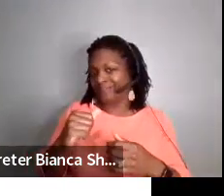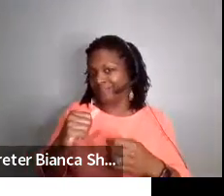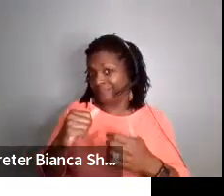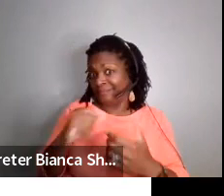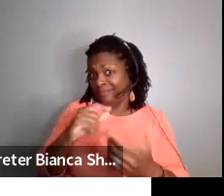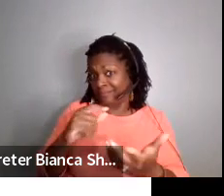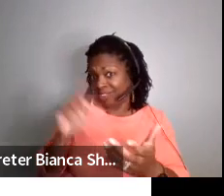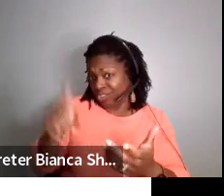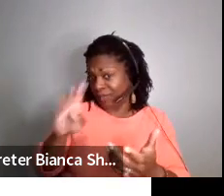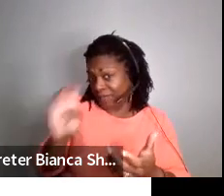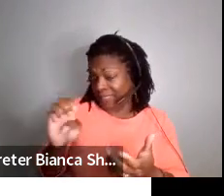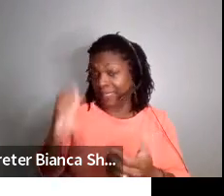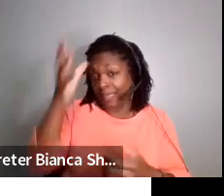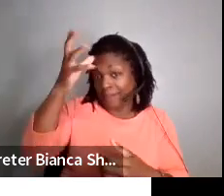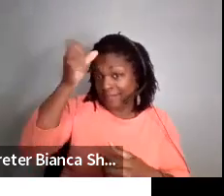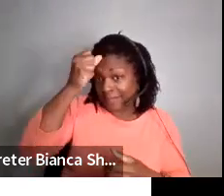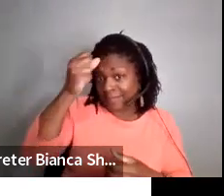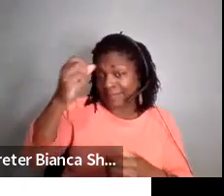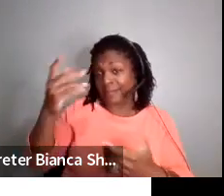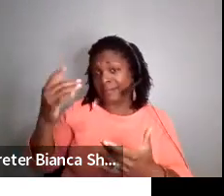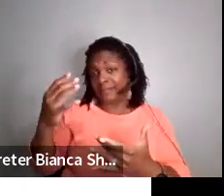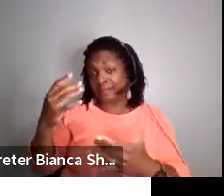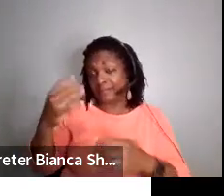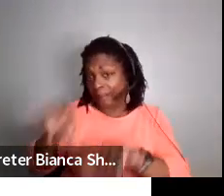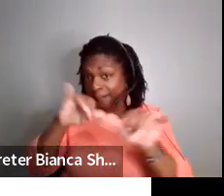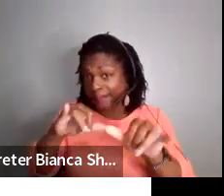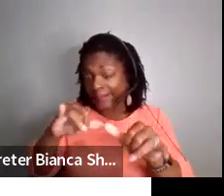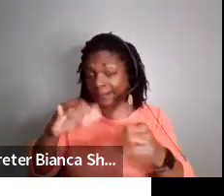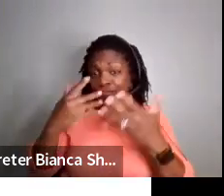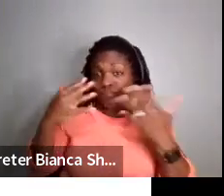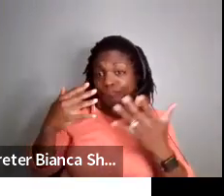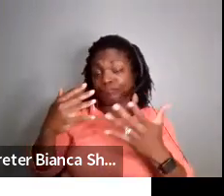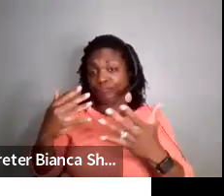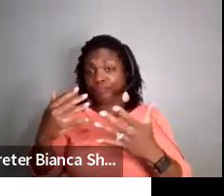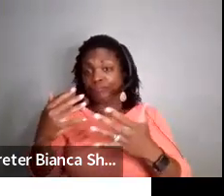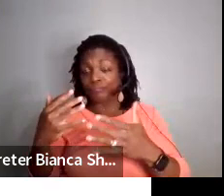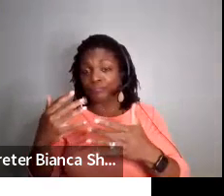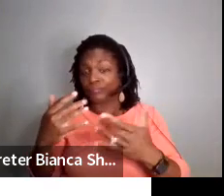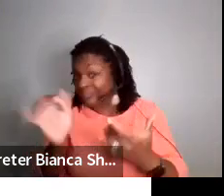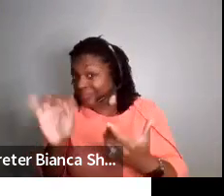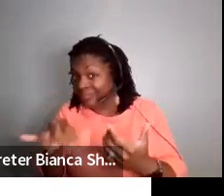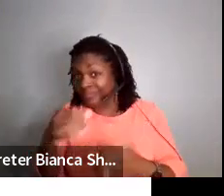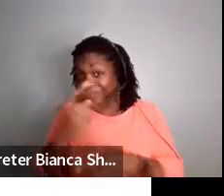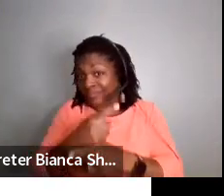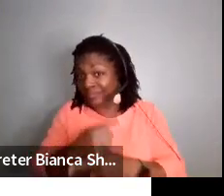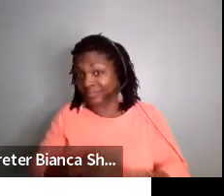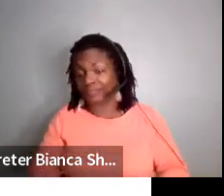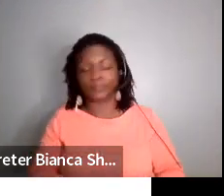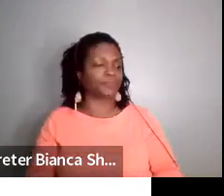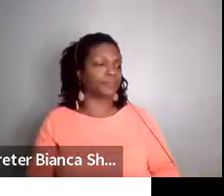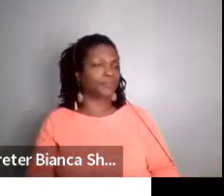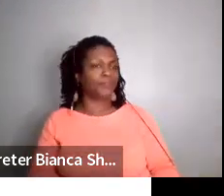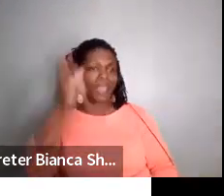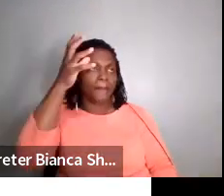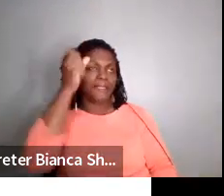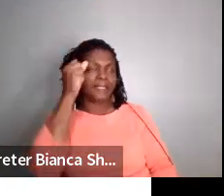Goodbye common sense you know it's surprising how many people don't have common sense.